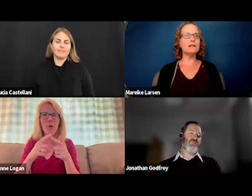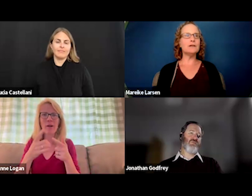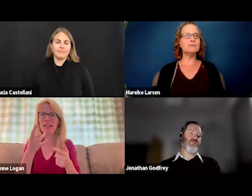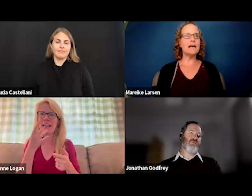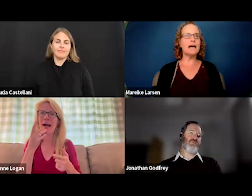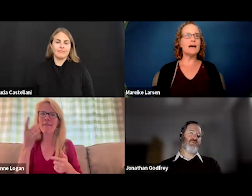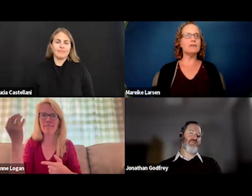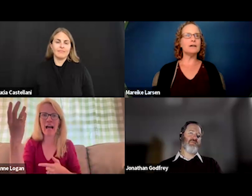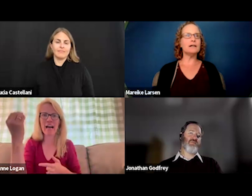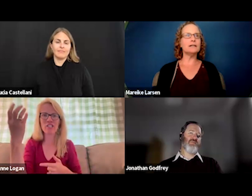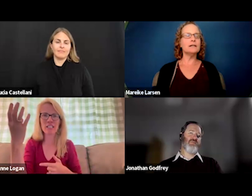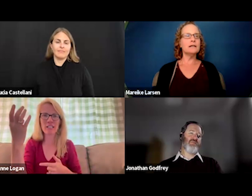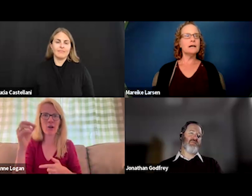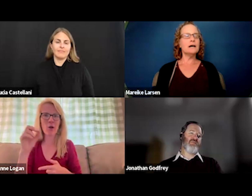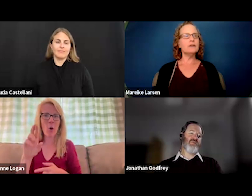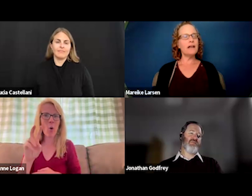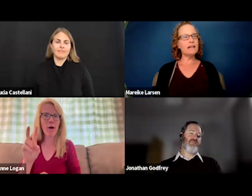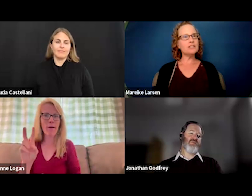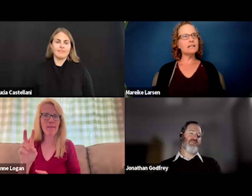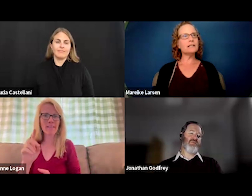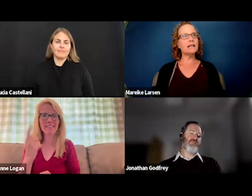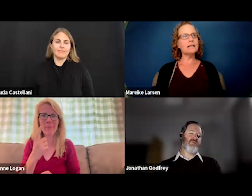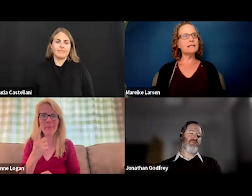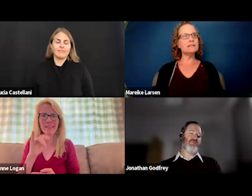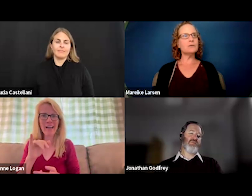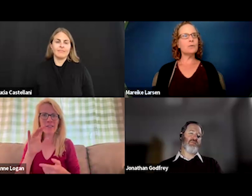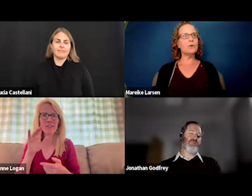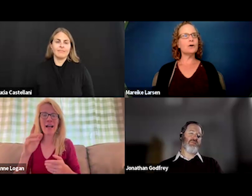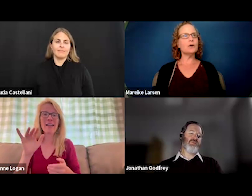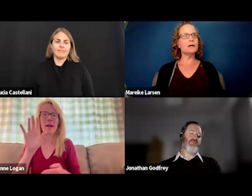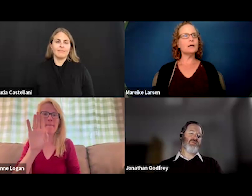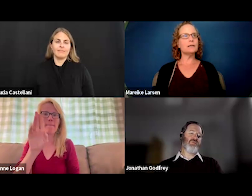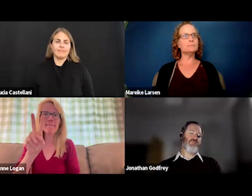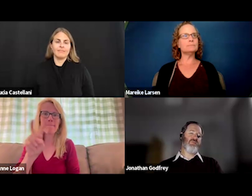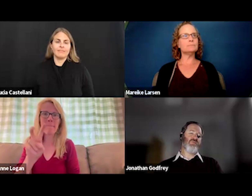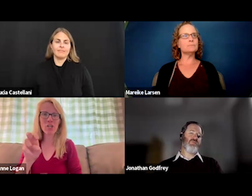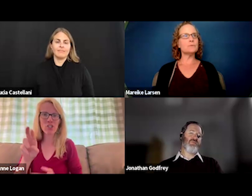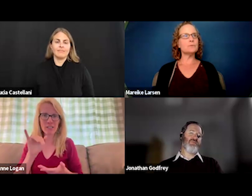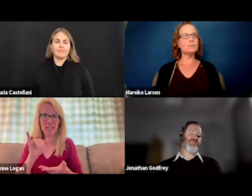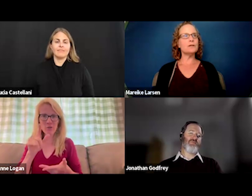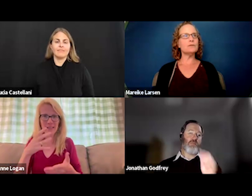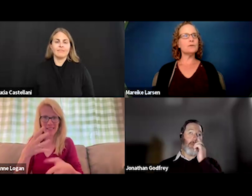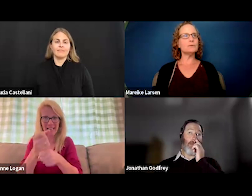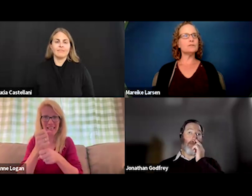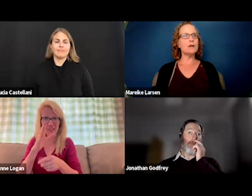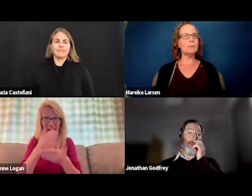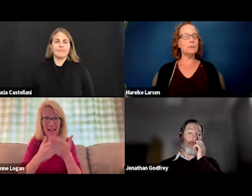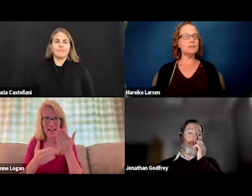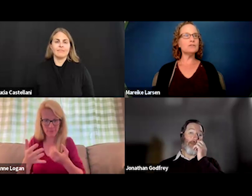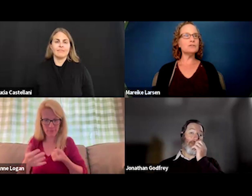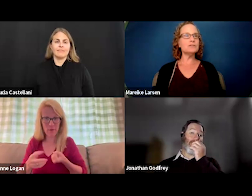I would love to have a flashing light or one of those buzzers